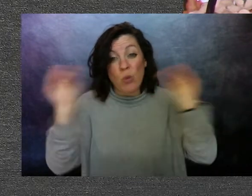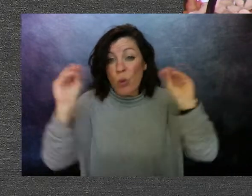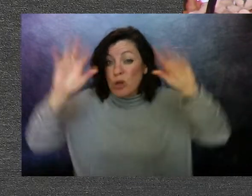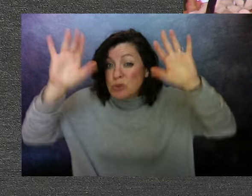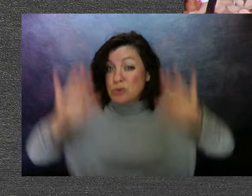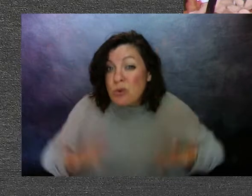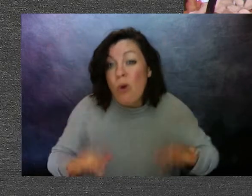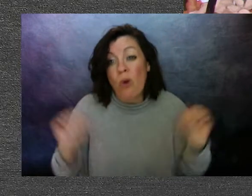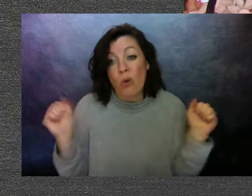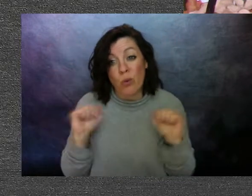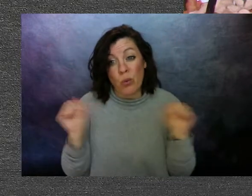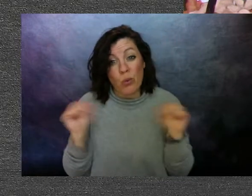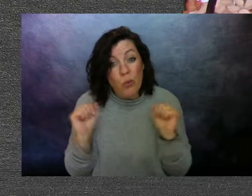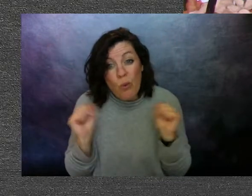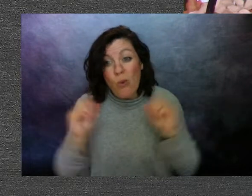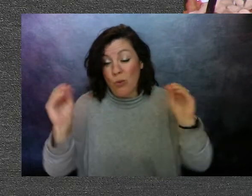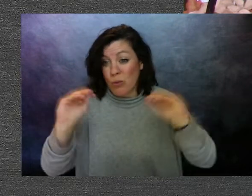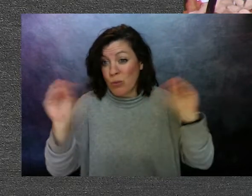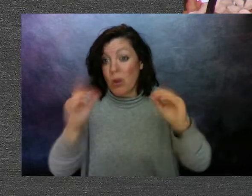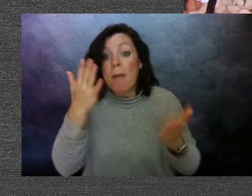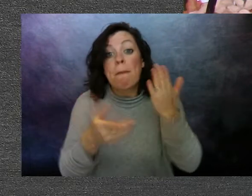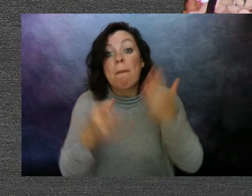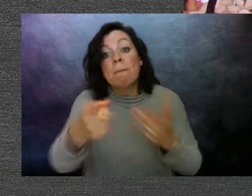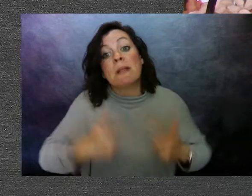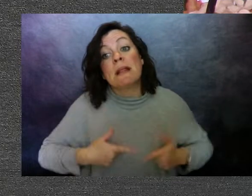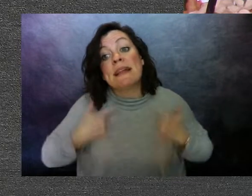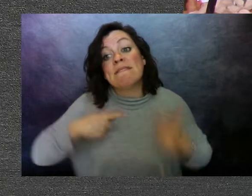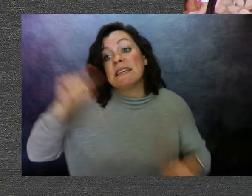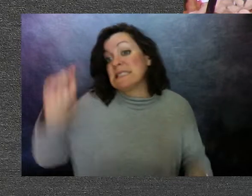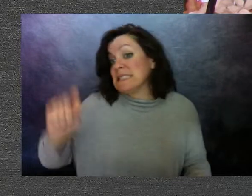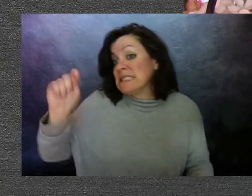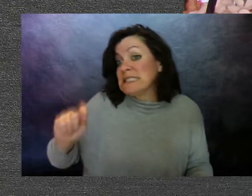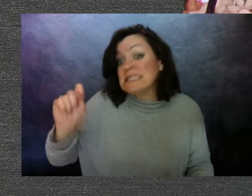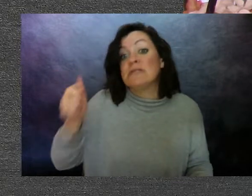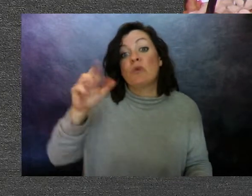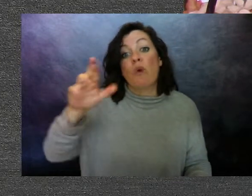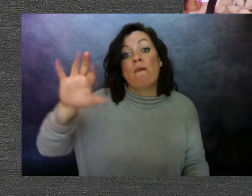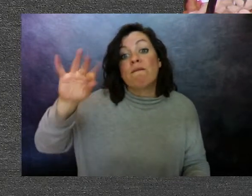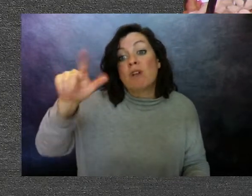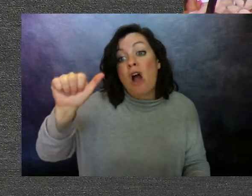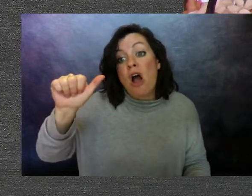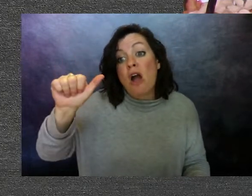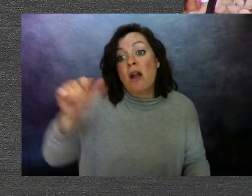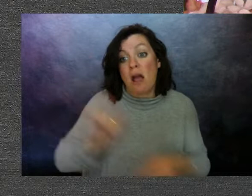Like, if you lived in Texas or Florida, sometimes people go on vacation to Florida,